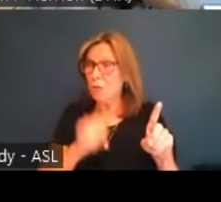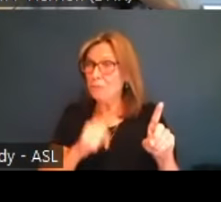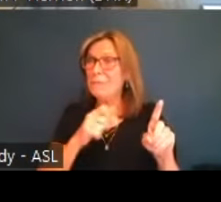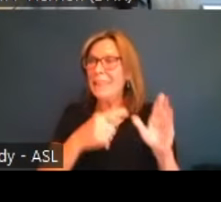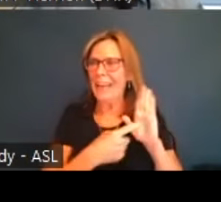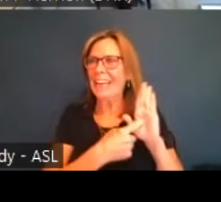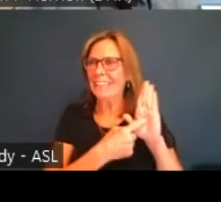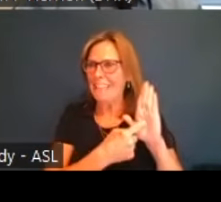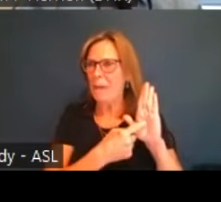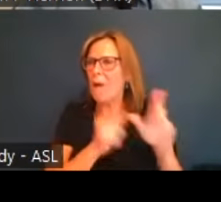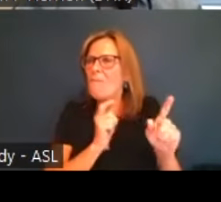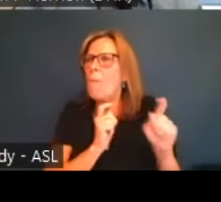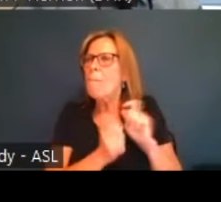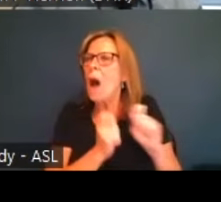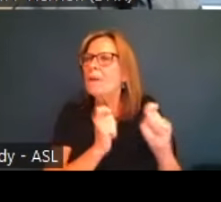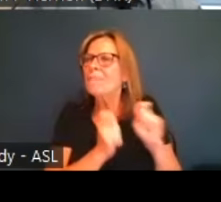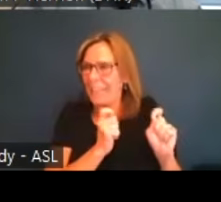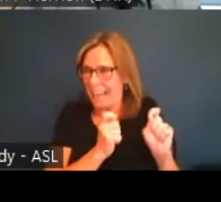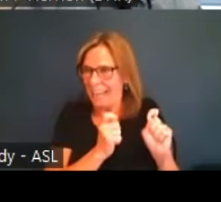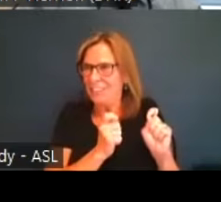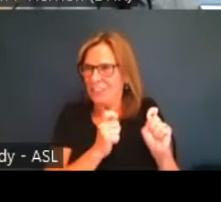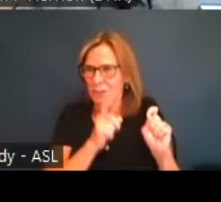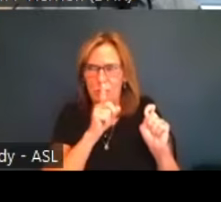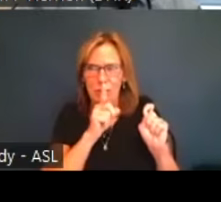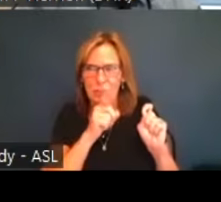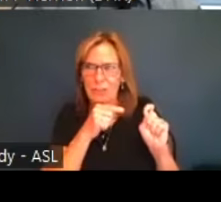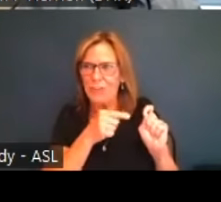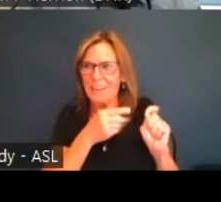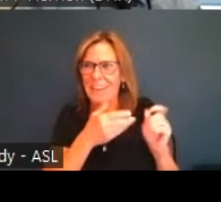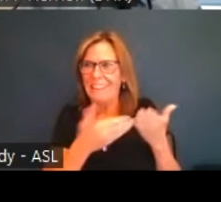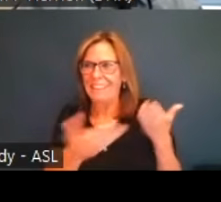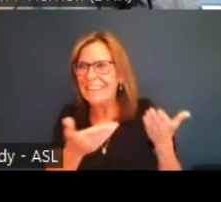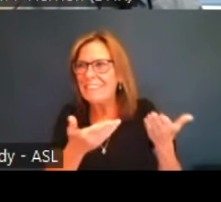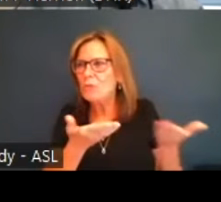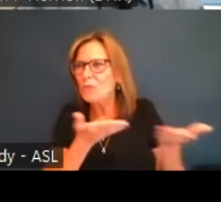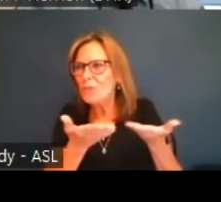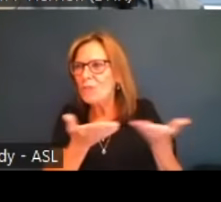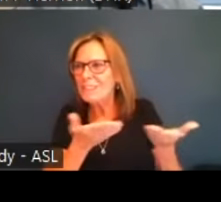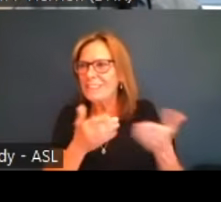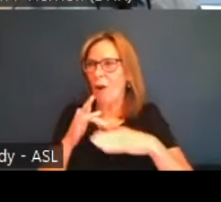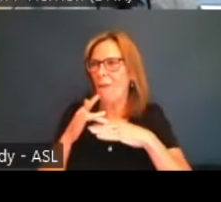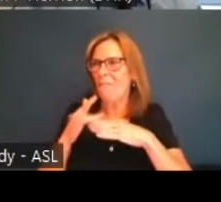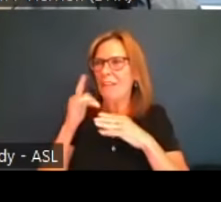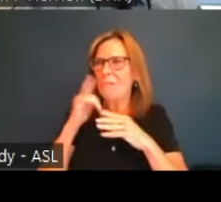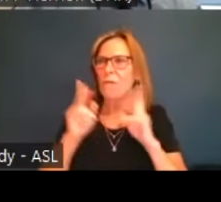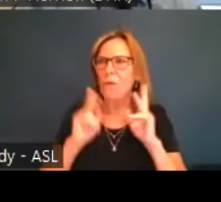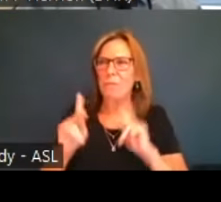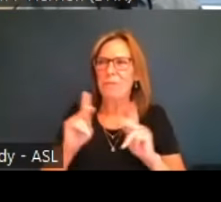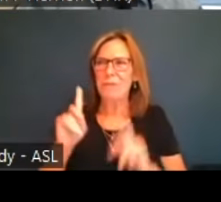Going to talk a little bit about guide hearing and service dogs as well as service animals in places of